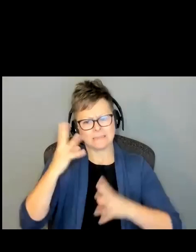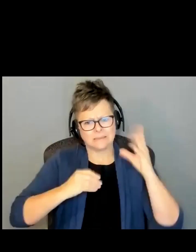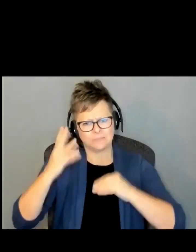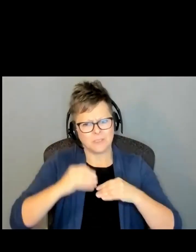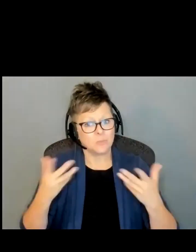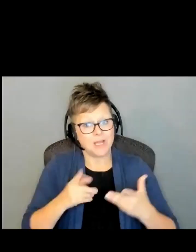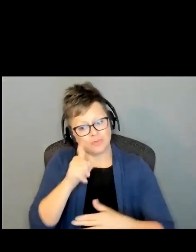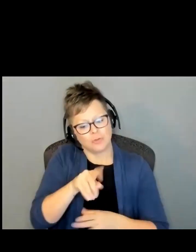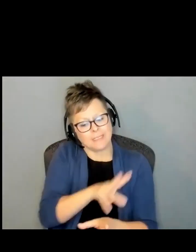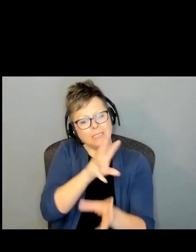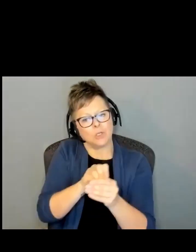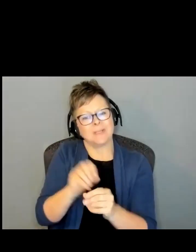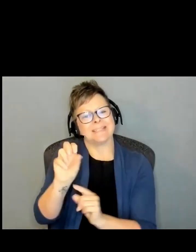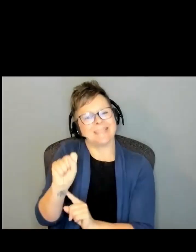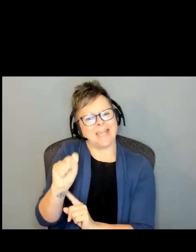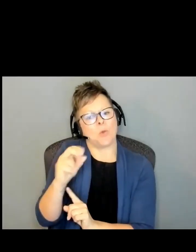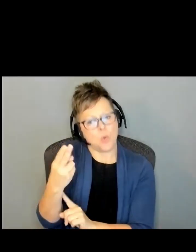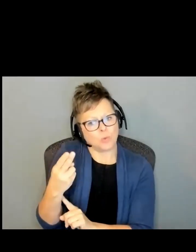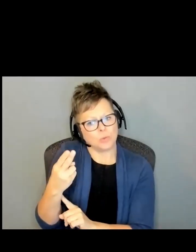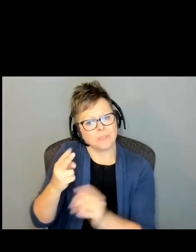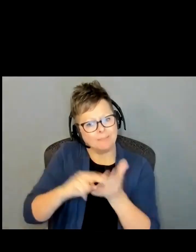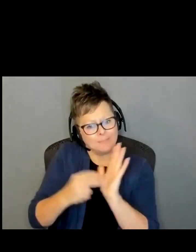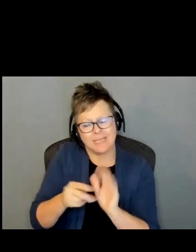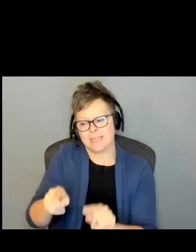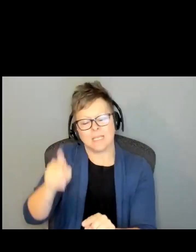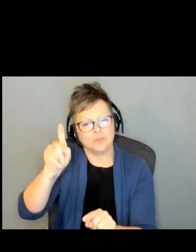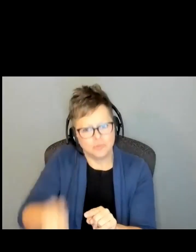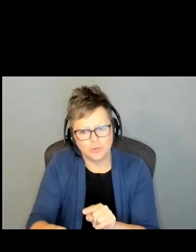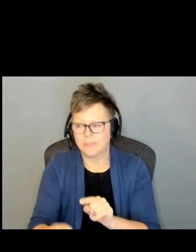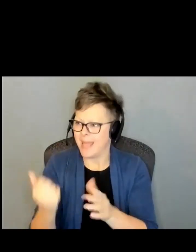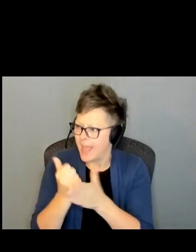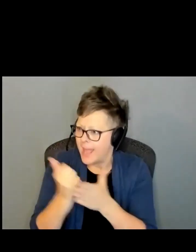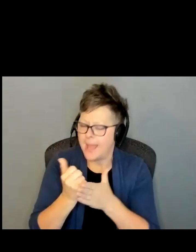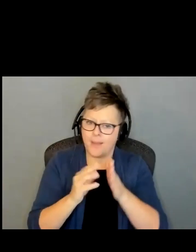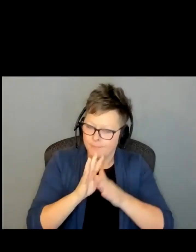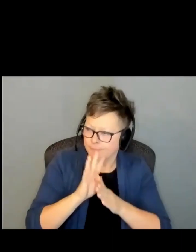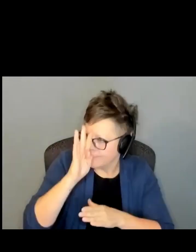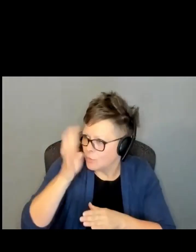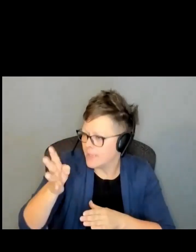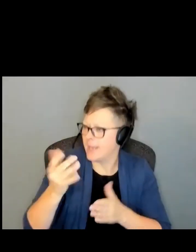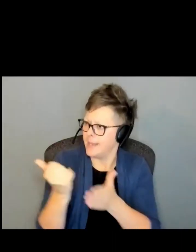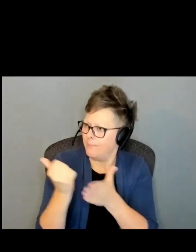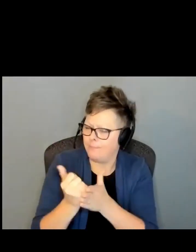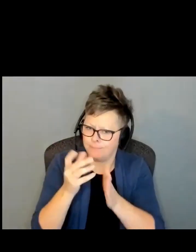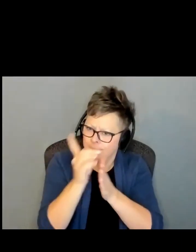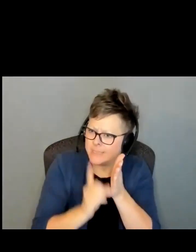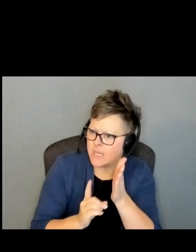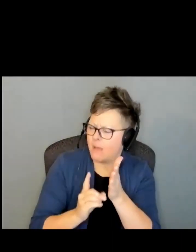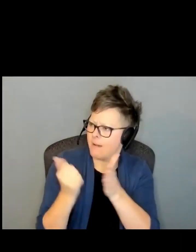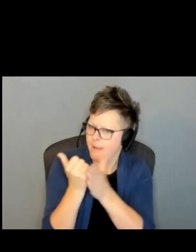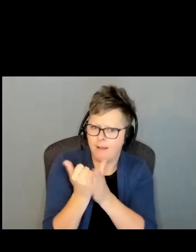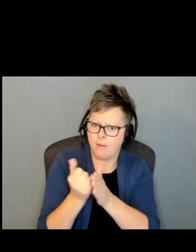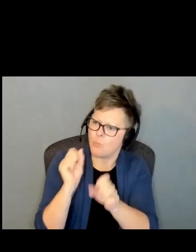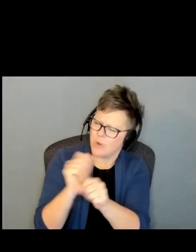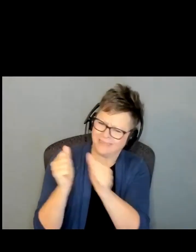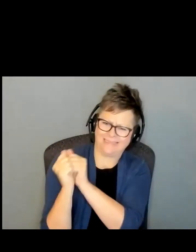include stakeholders to codesign and co-create research, research questions, as well as knowledge